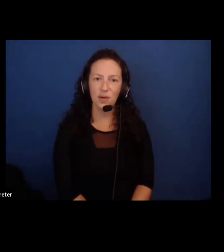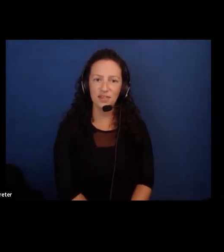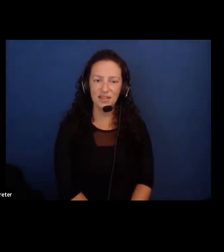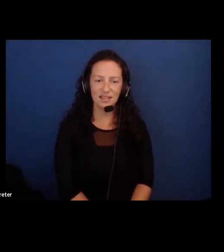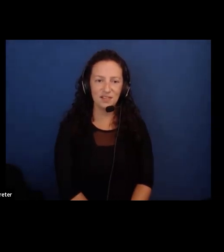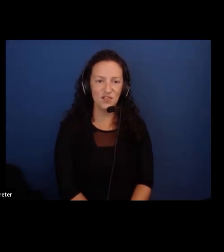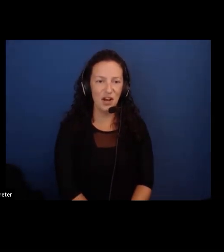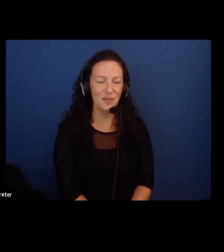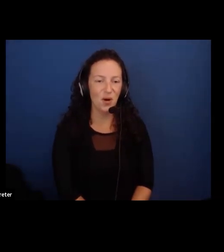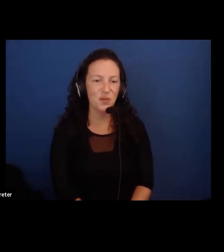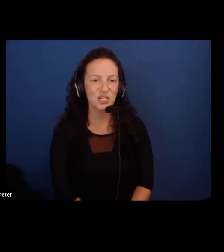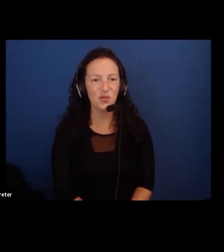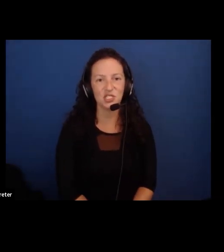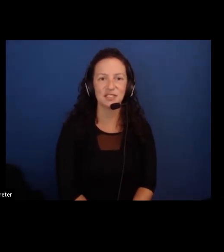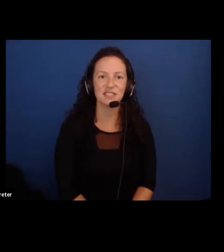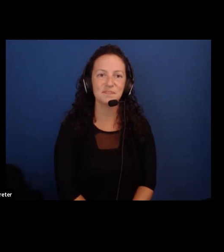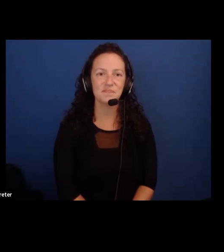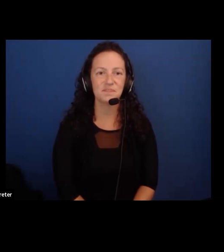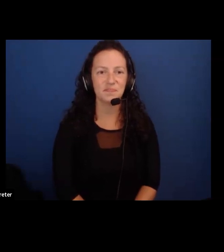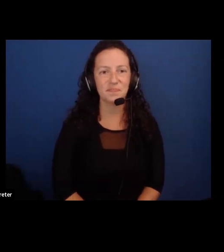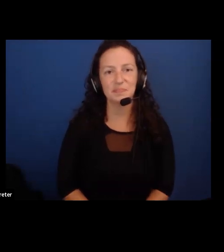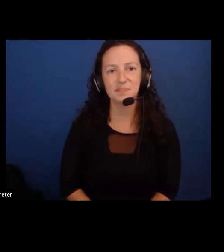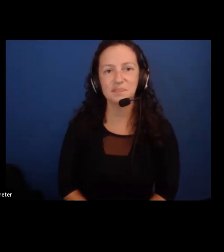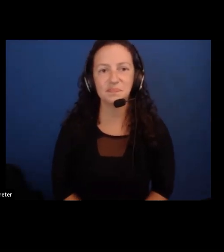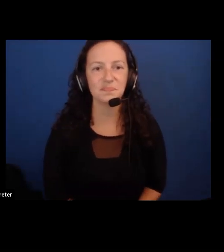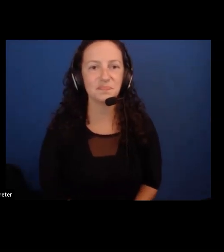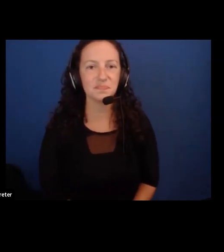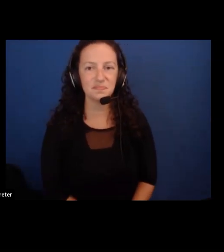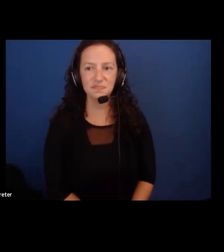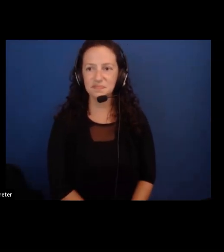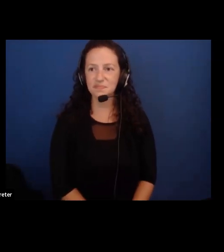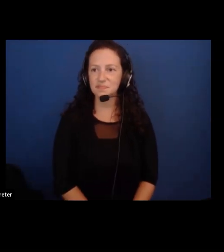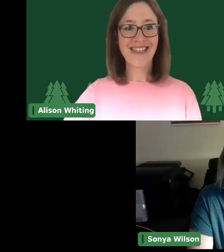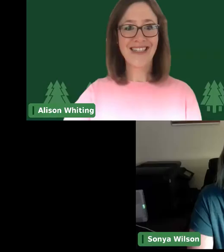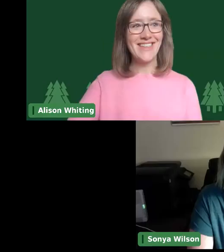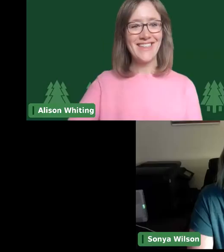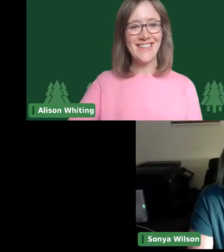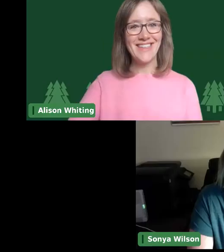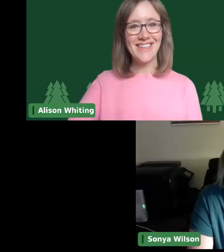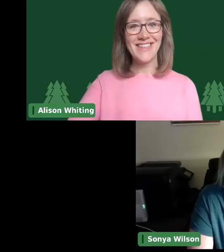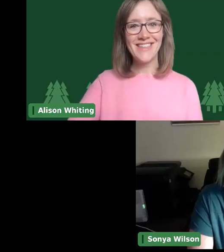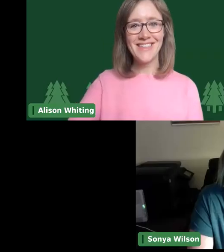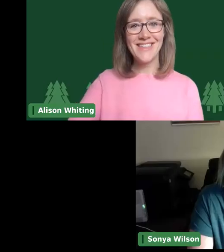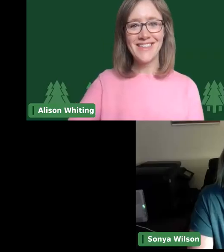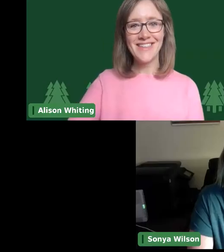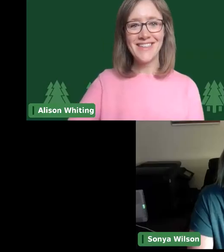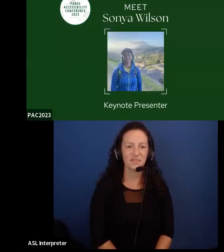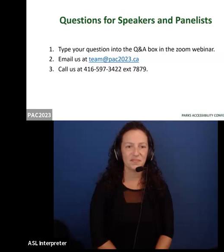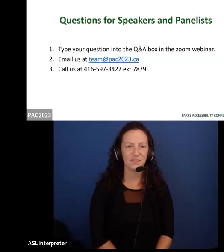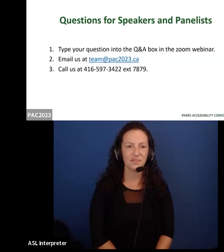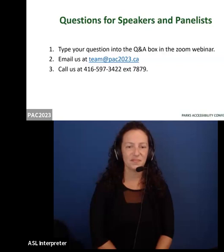So I think that's it for now. I'm open to questions.